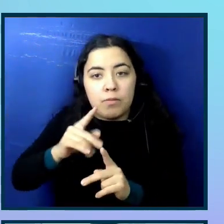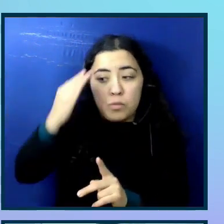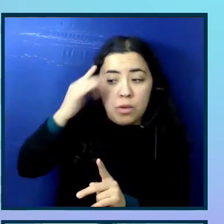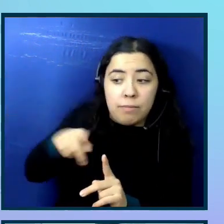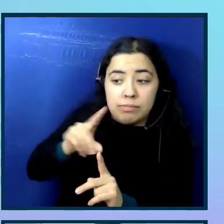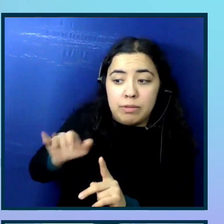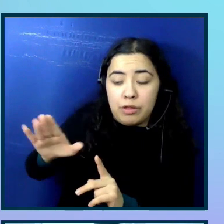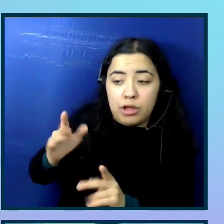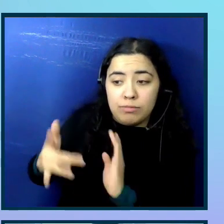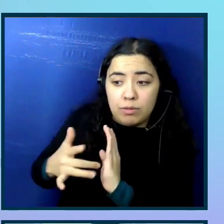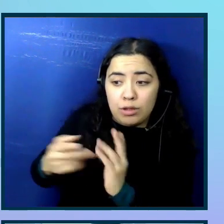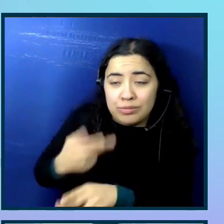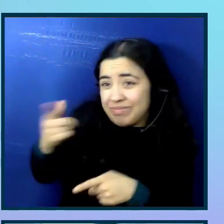that exist in the world of research.